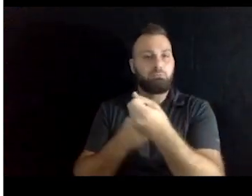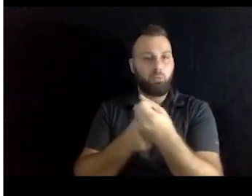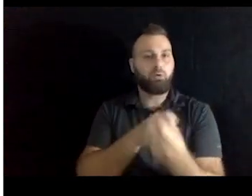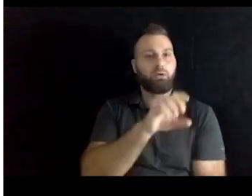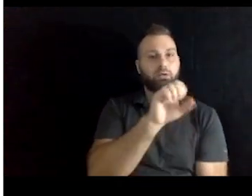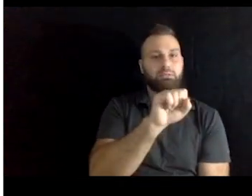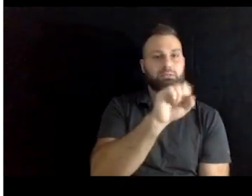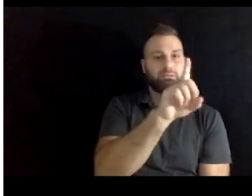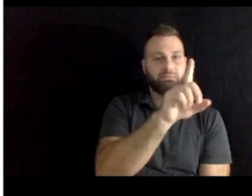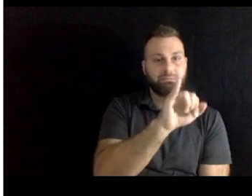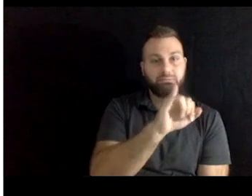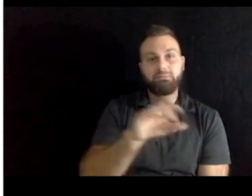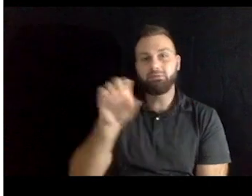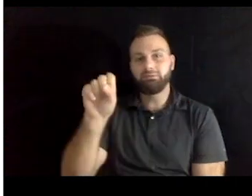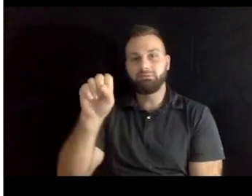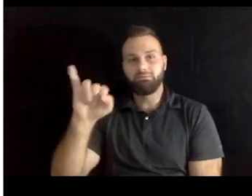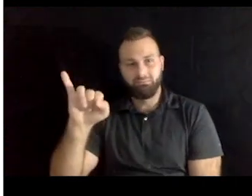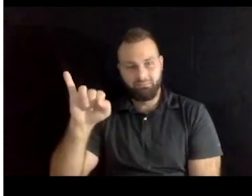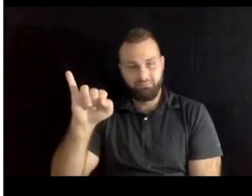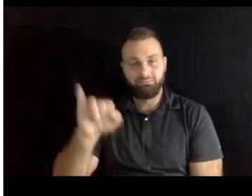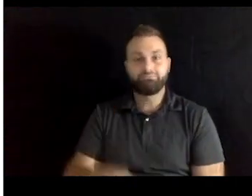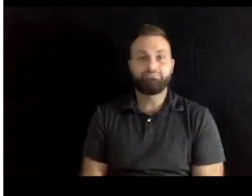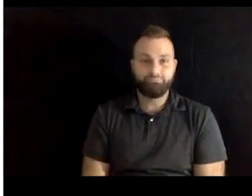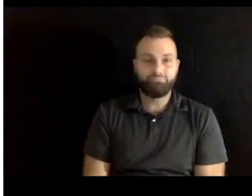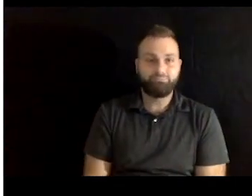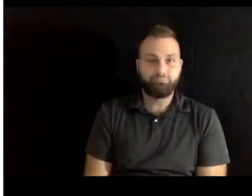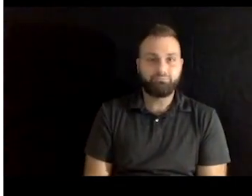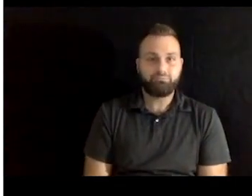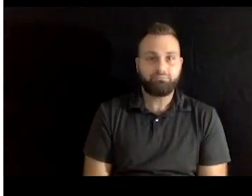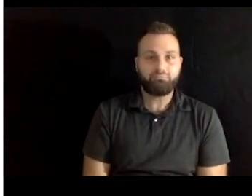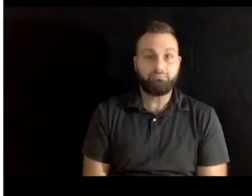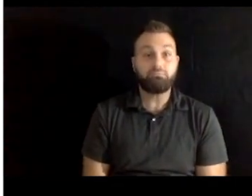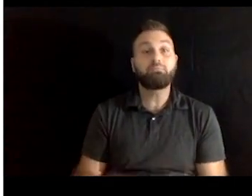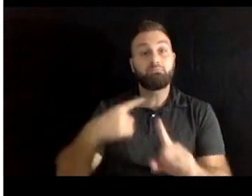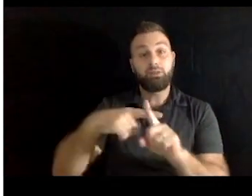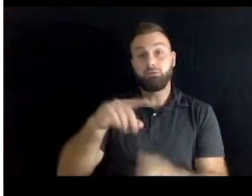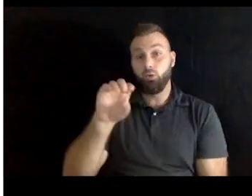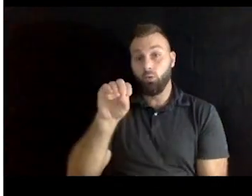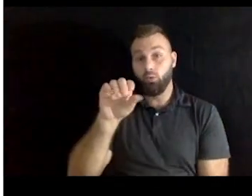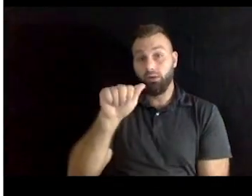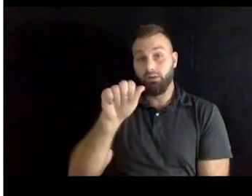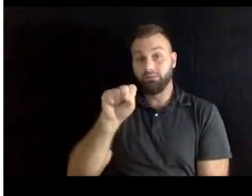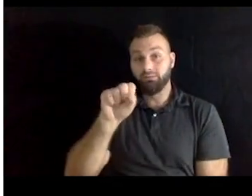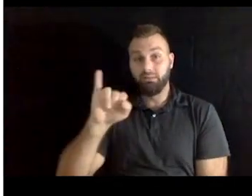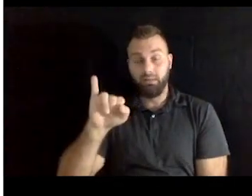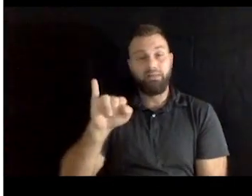your DI component and also your OASI, which is old age and survivors insurance,